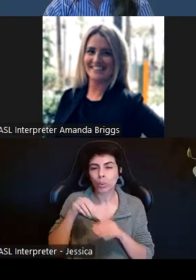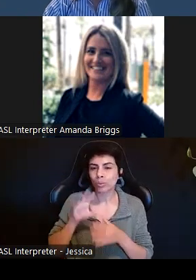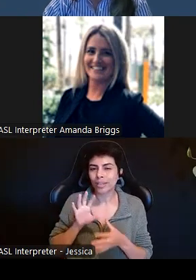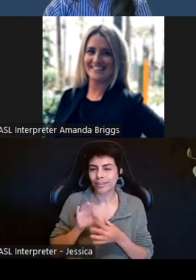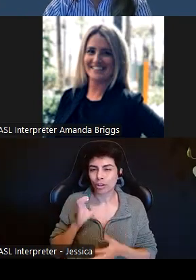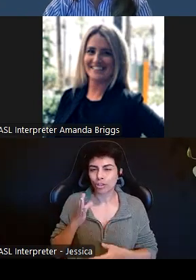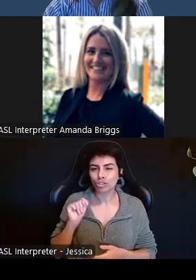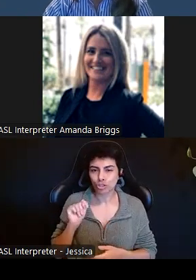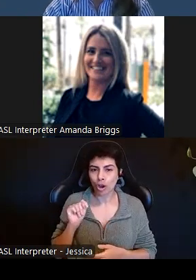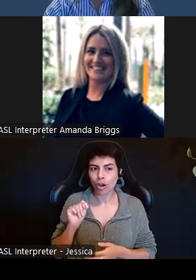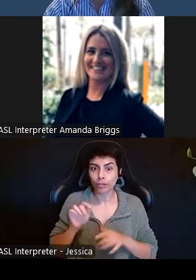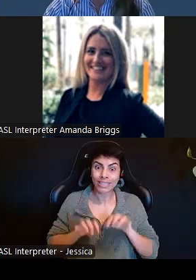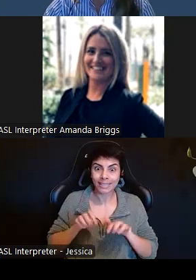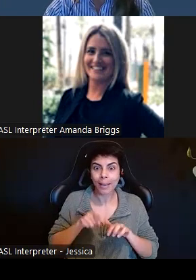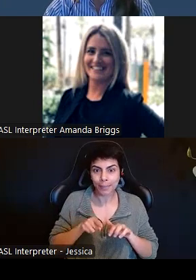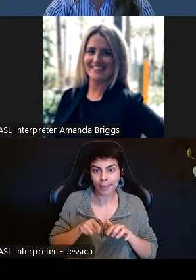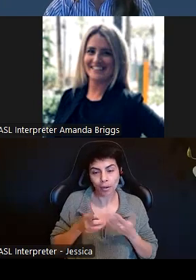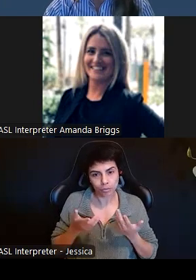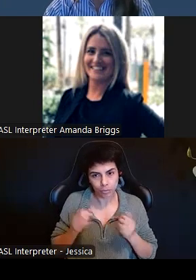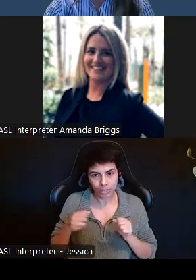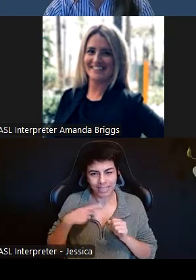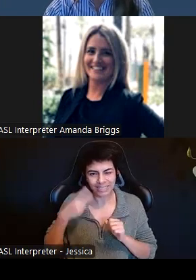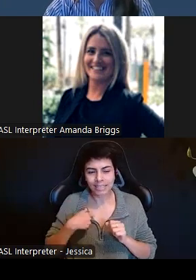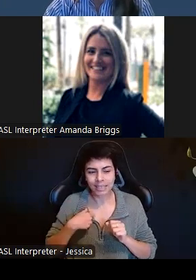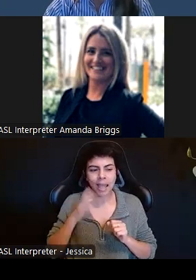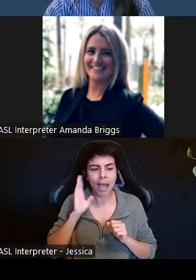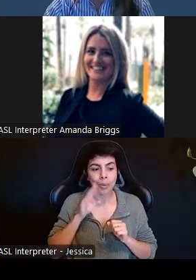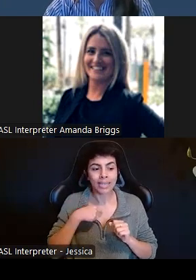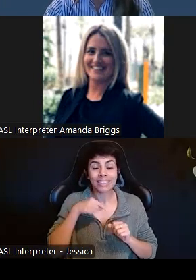And I will as soon as I'm done with my slides. I can drop that in the chat too, as well.